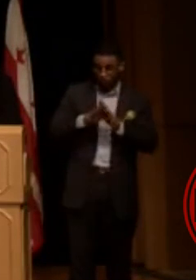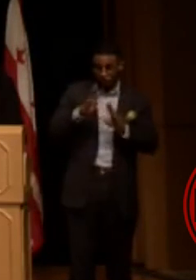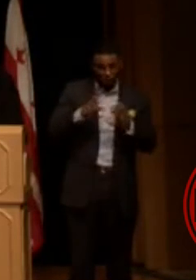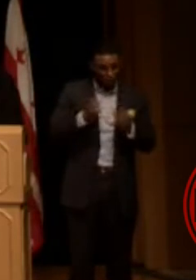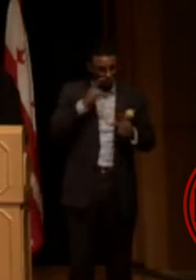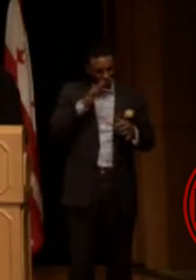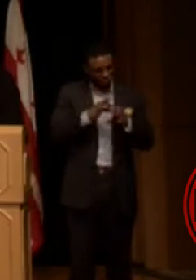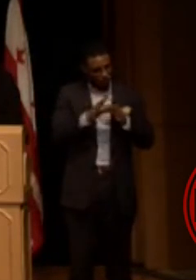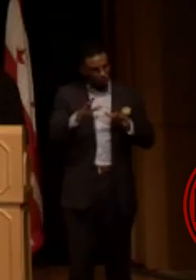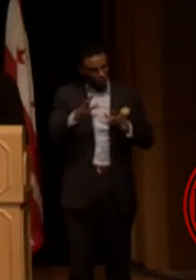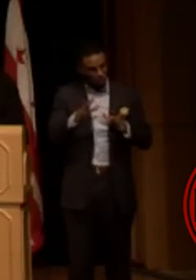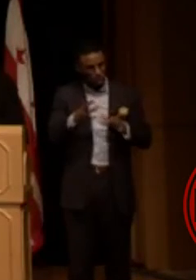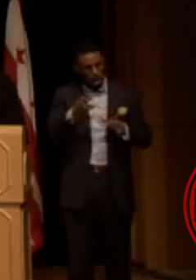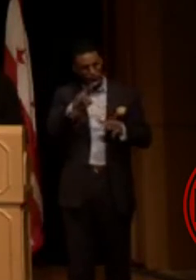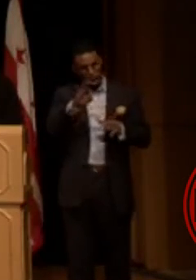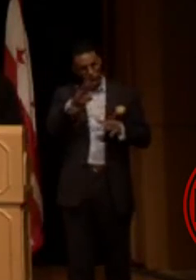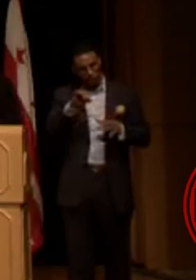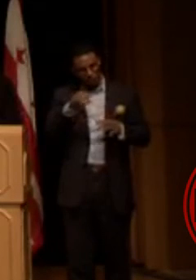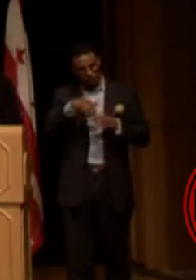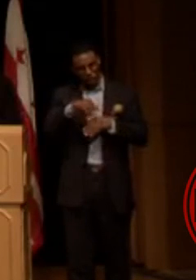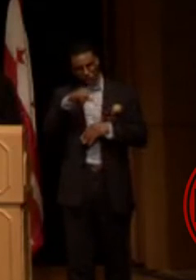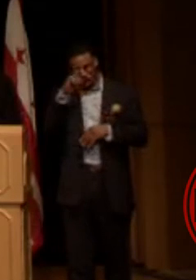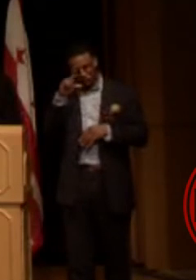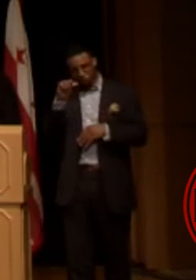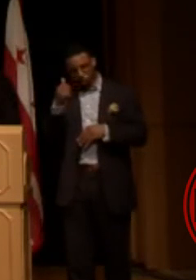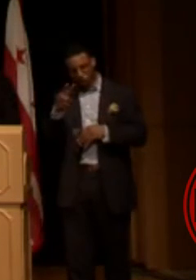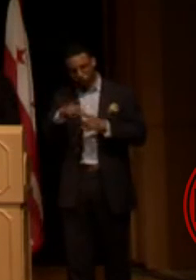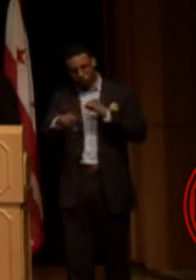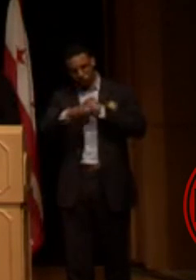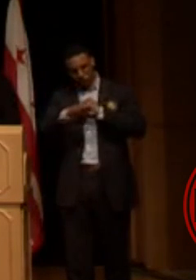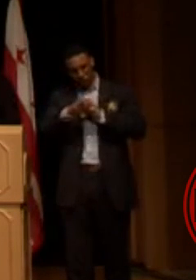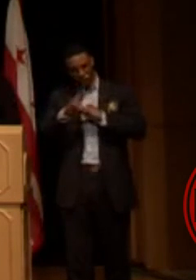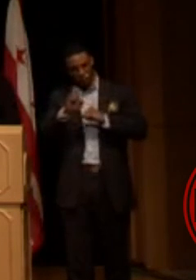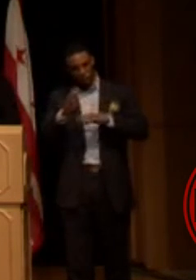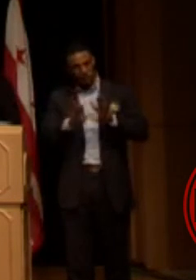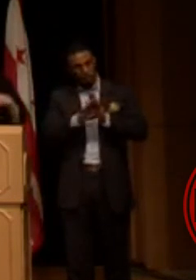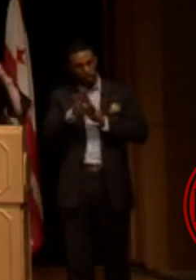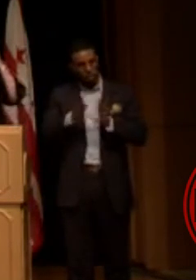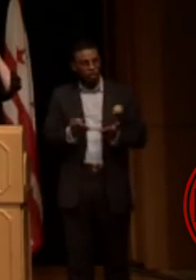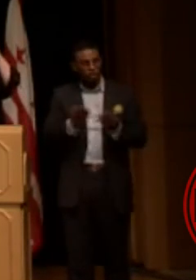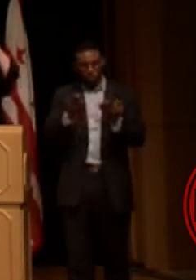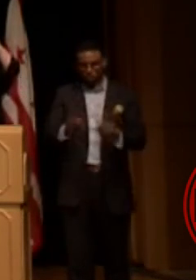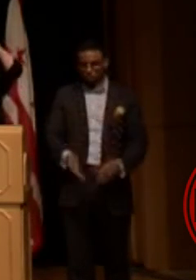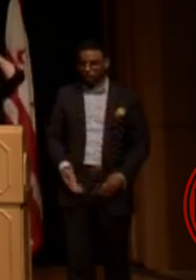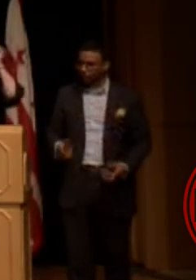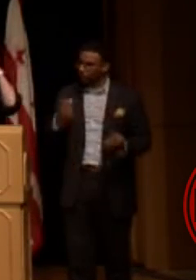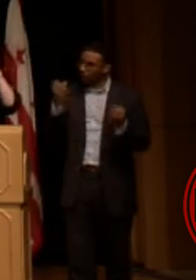RELEASE AN RFO IN THE SUMMER OF 2017 TO SOLICIT REDEVELOPMENT PROPOSALS. THERE ARE LOTS OF FOLKS IN WARD